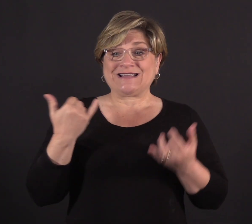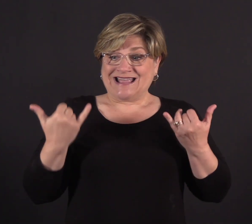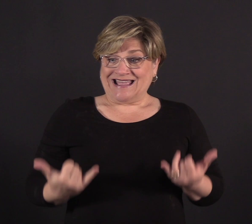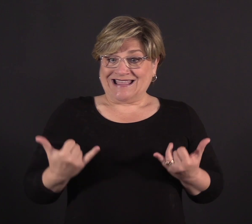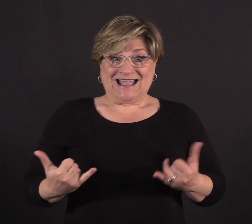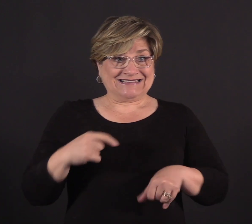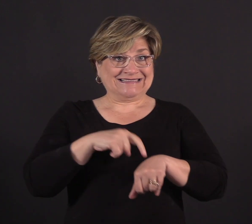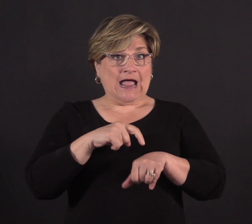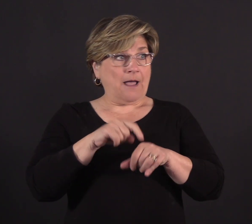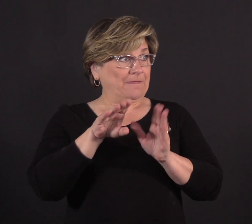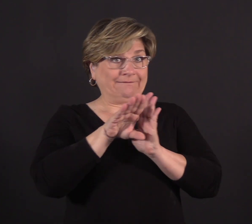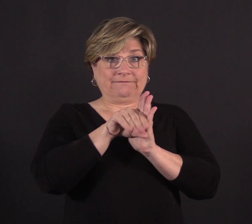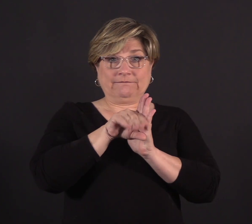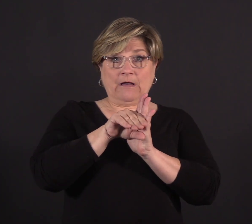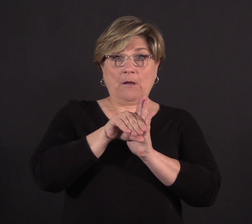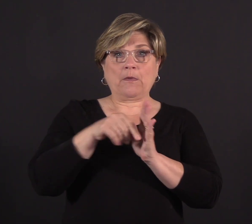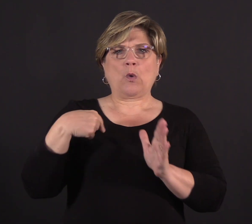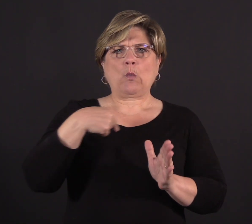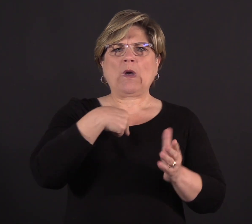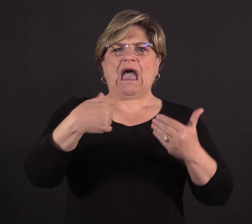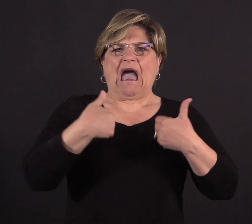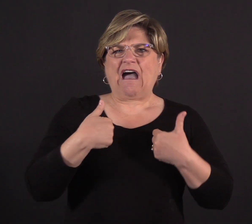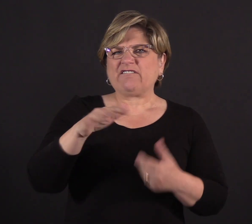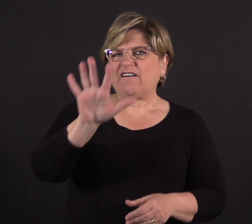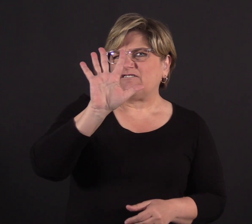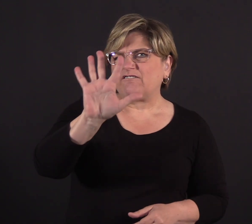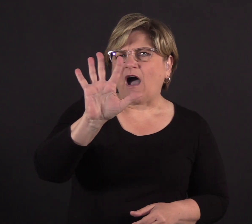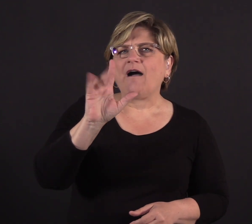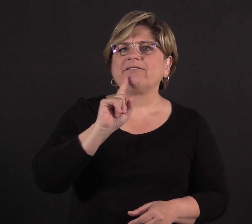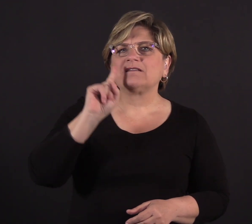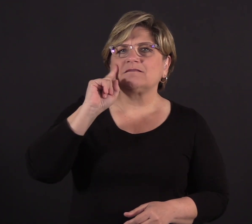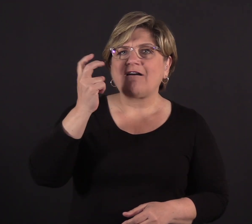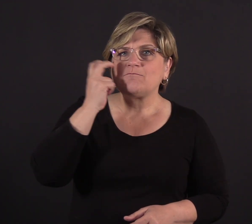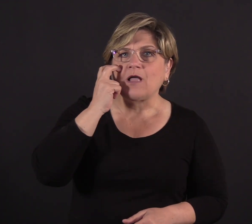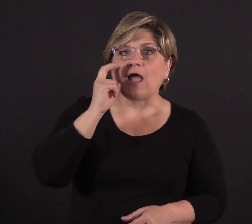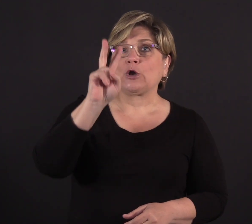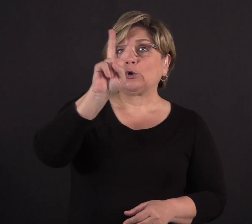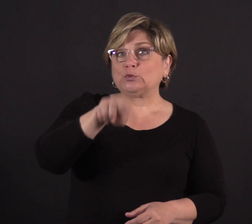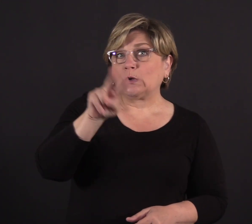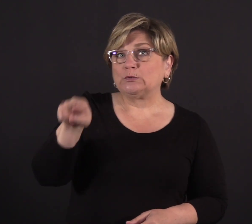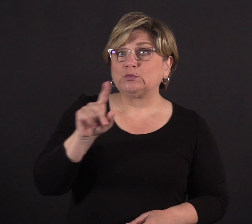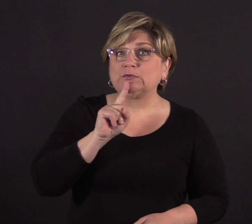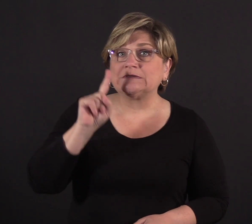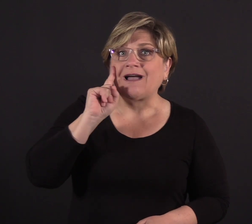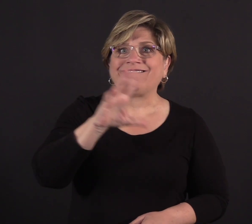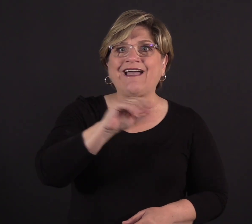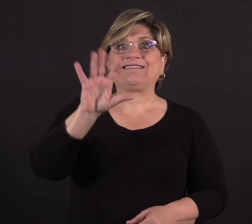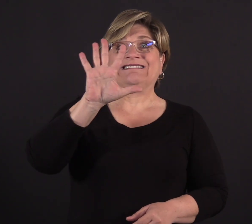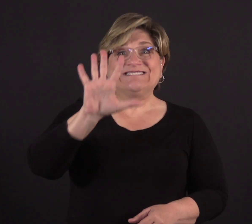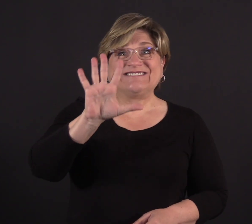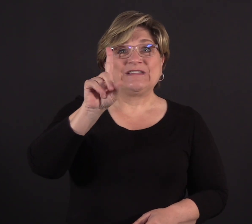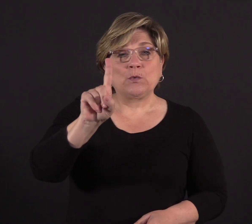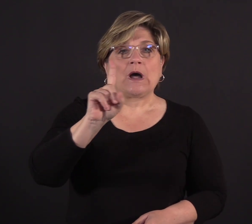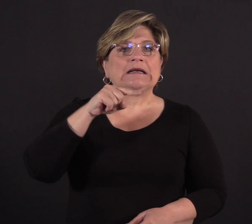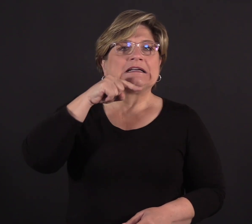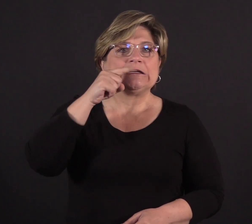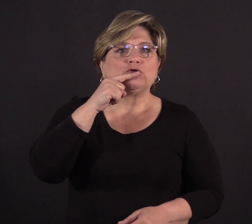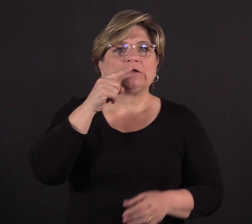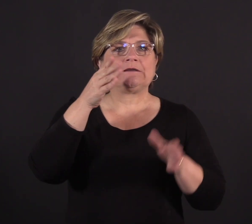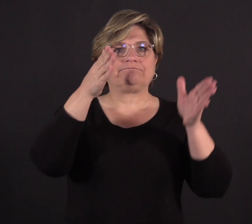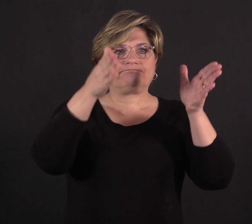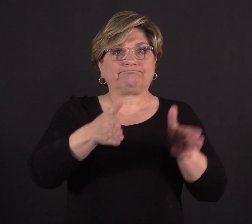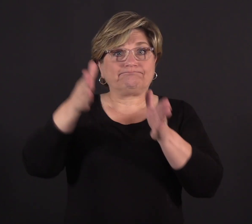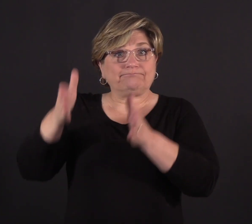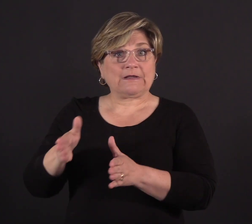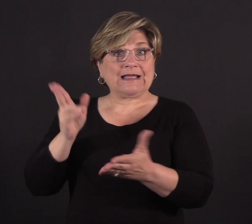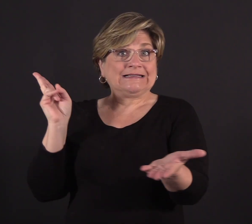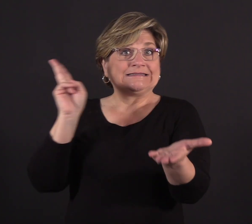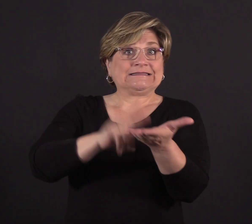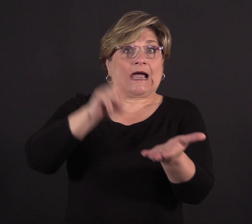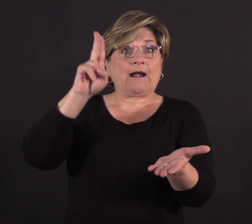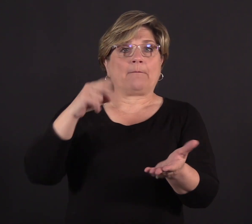At the time of filming, we have 5 DeafBlind, 22 Deaf, and 51 hearing individuals signed up.